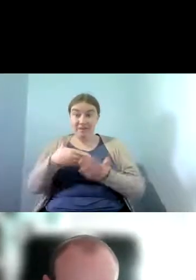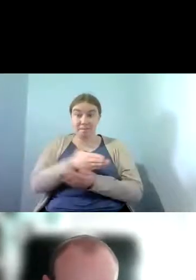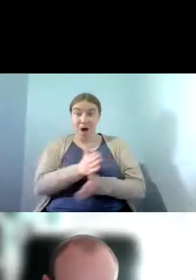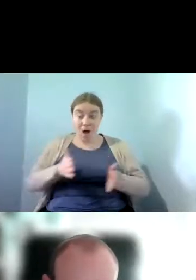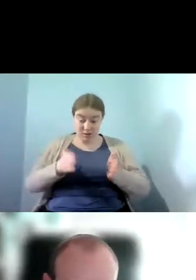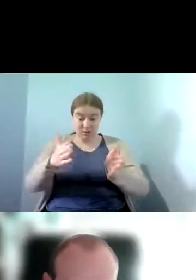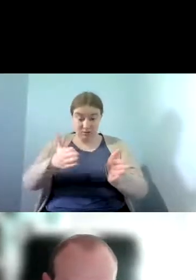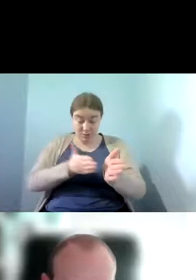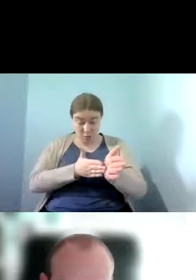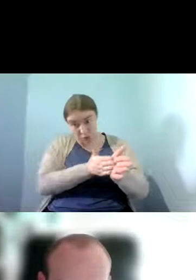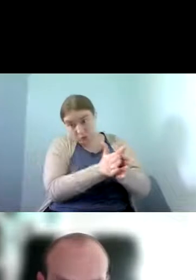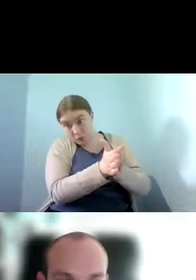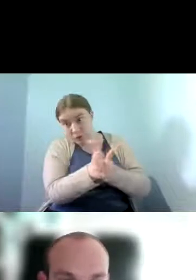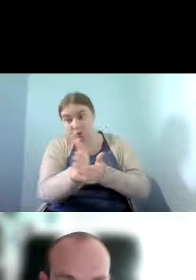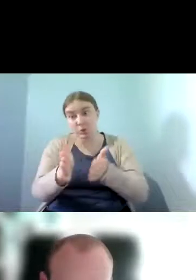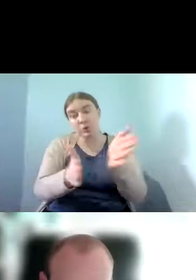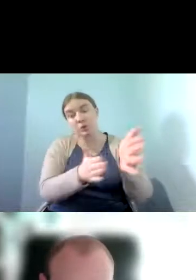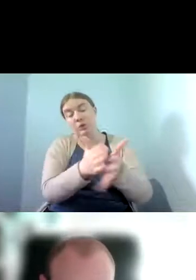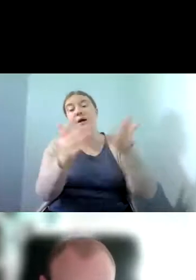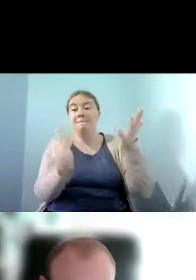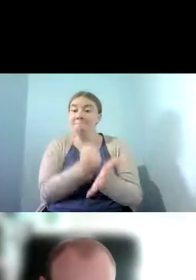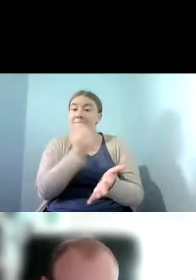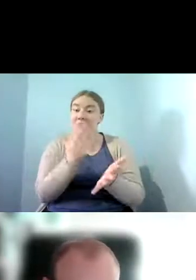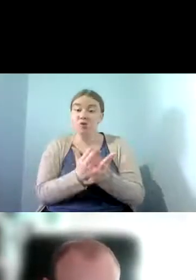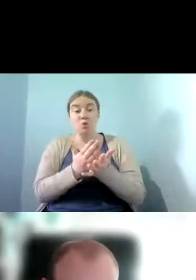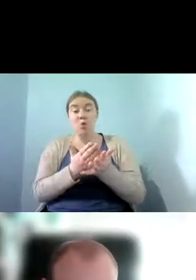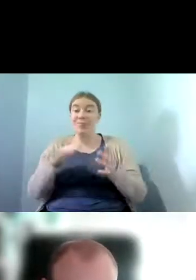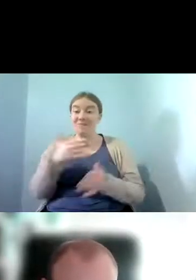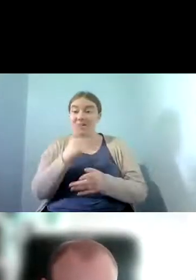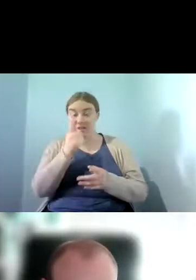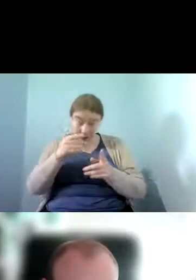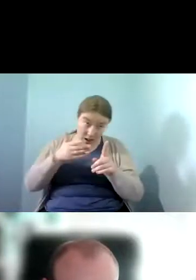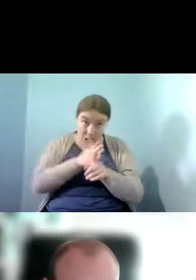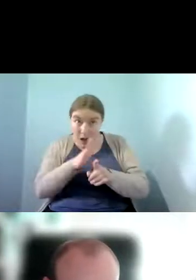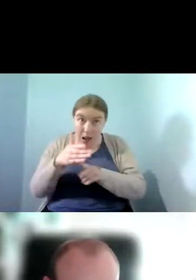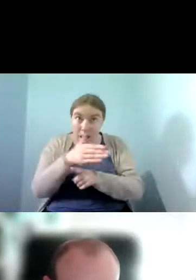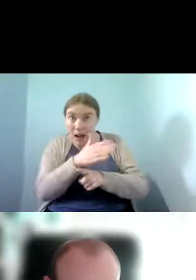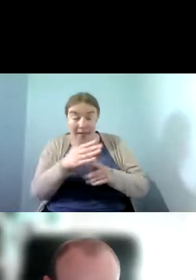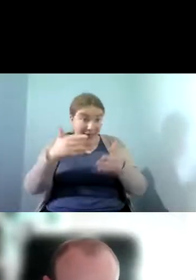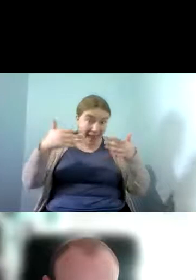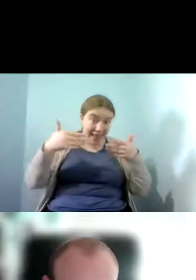fish to find the downstream entrance to the fish past these have been designed to be adjustable so